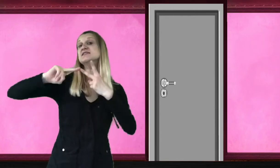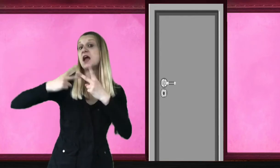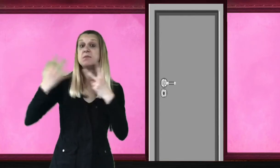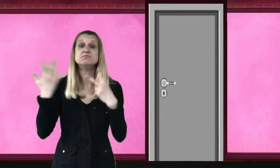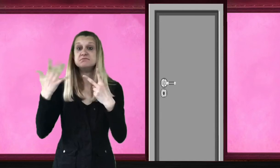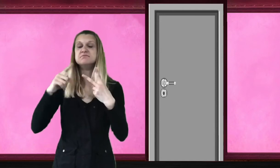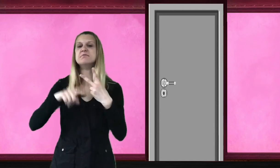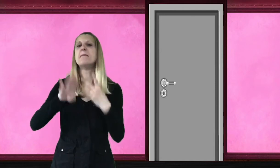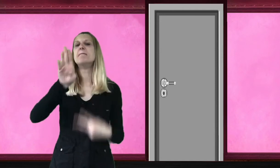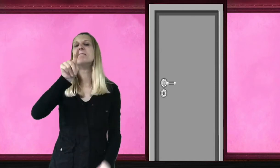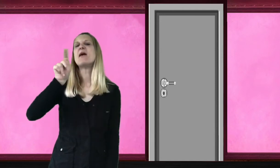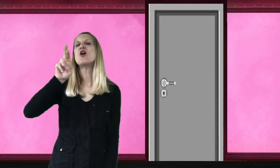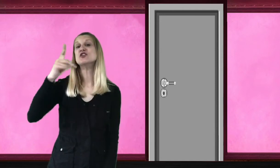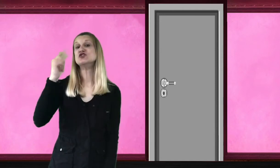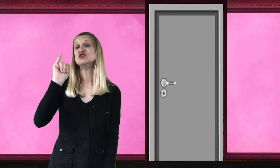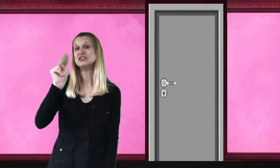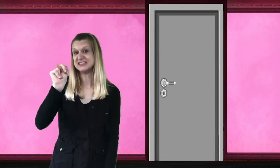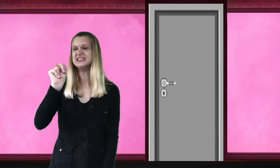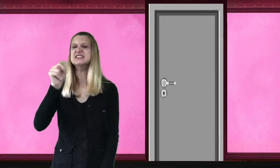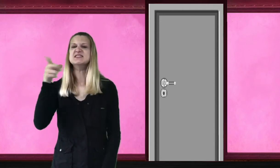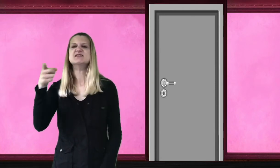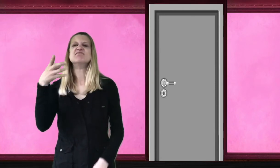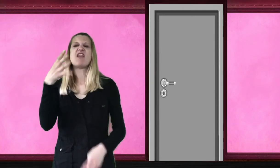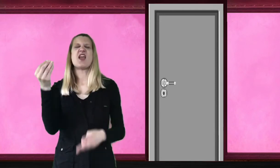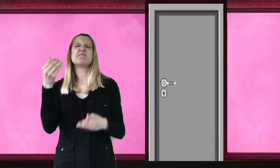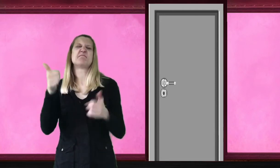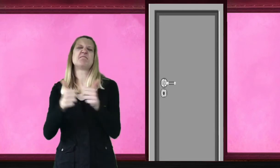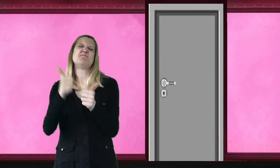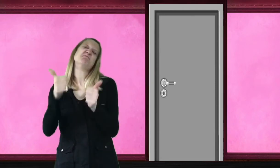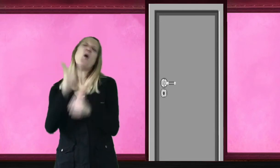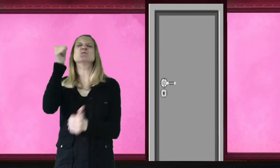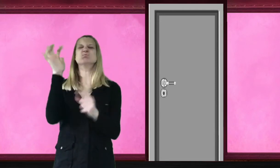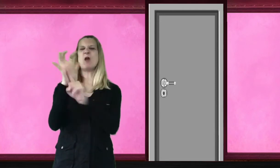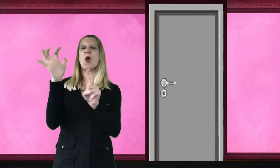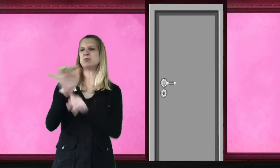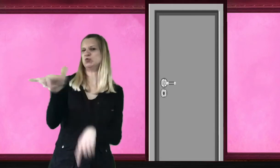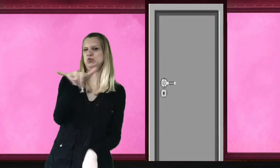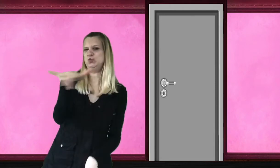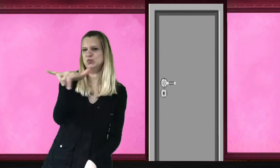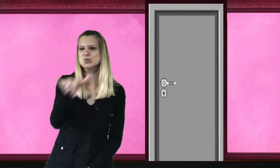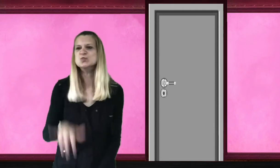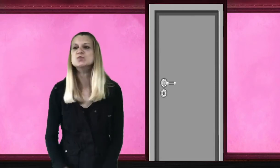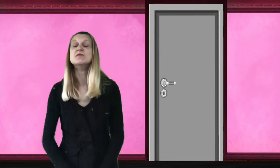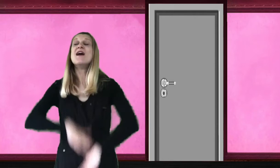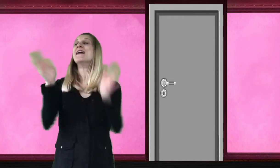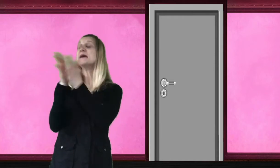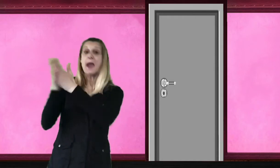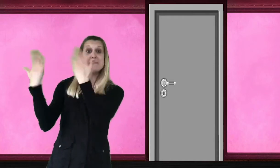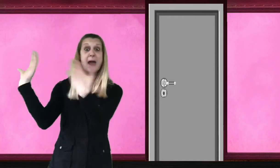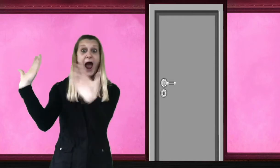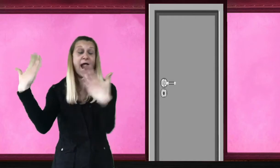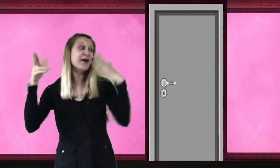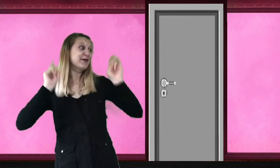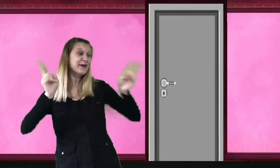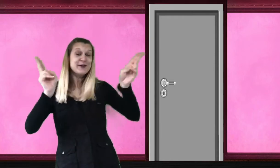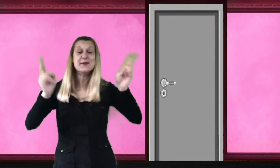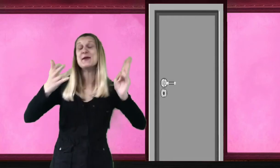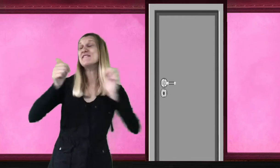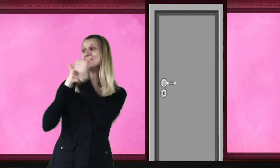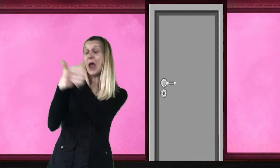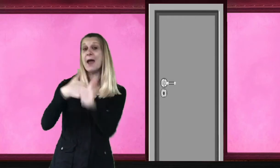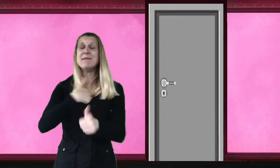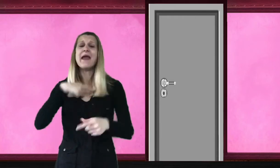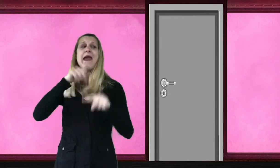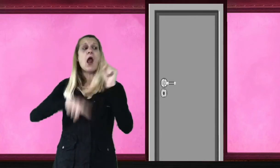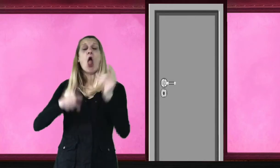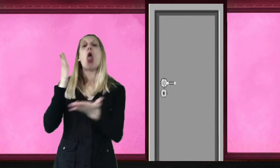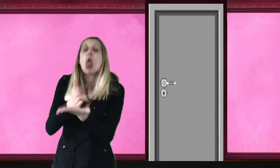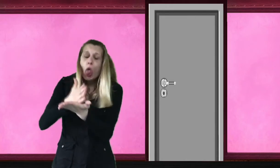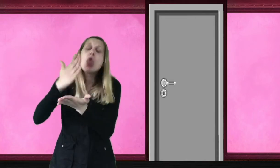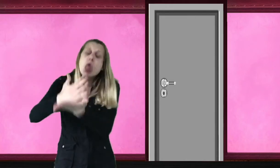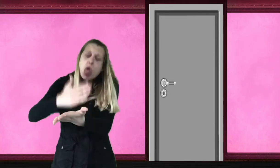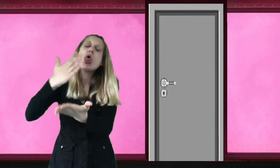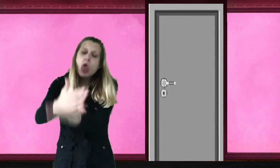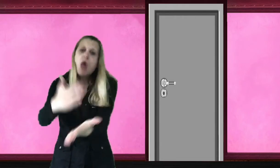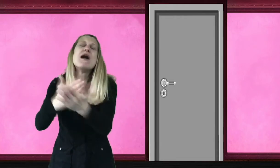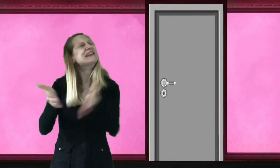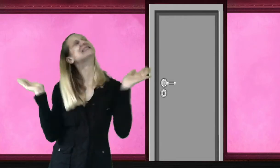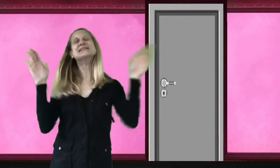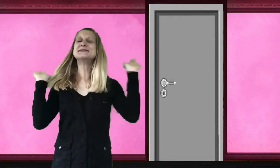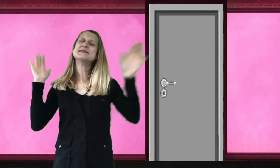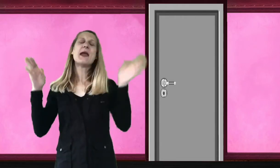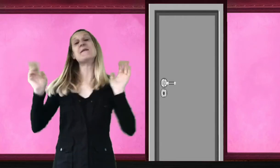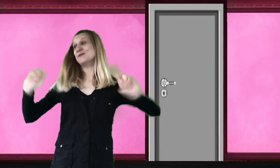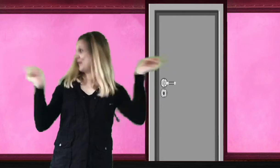Buttergin and tonic is also very popular. Follow me, please! We really mustn’t keep stopping like this."